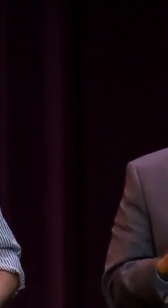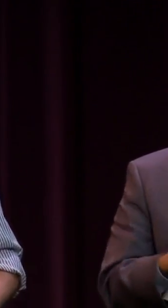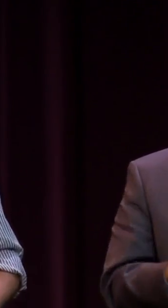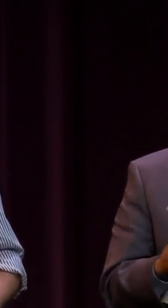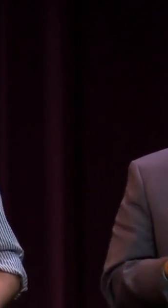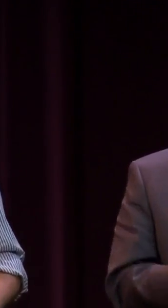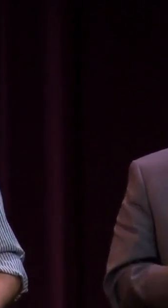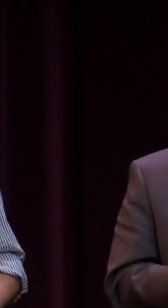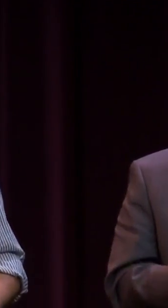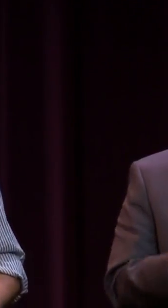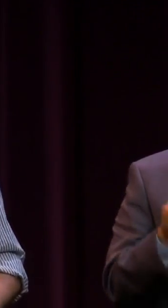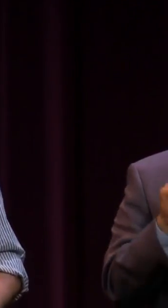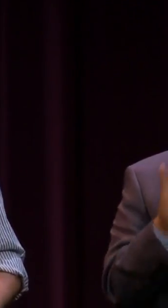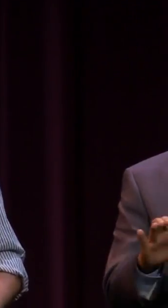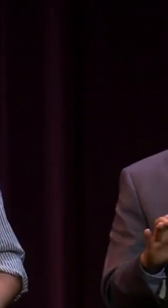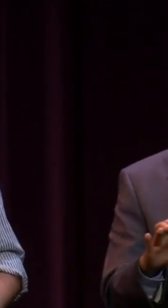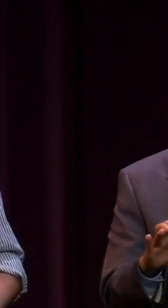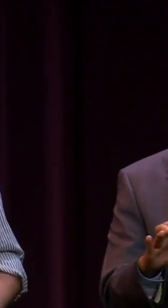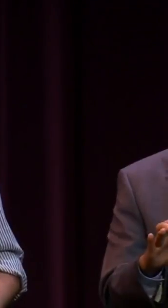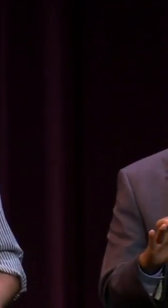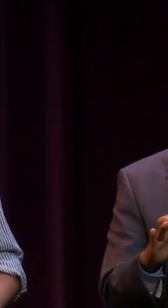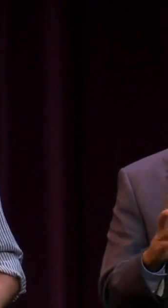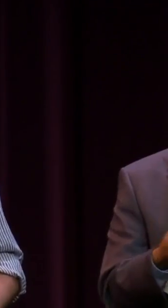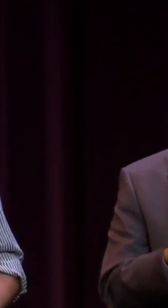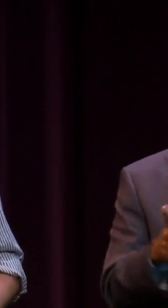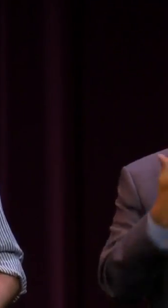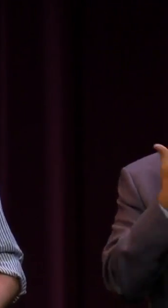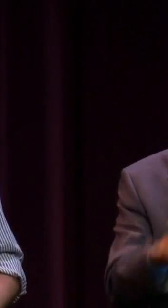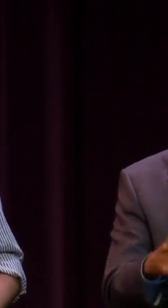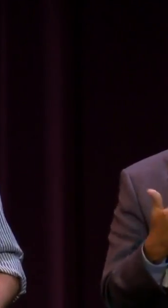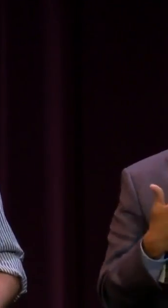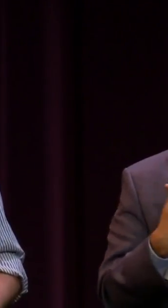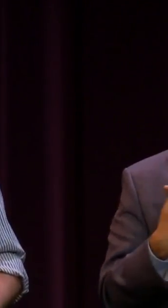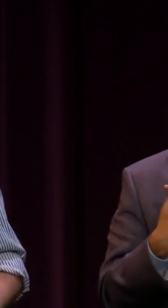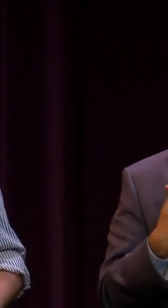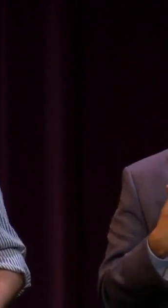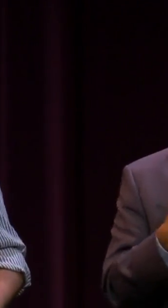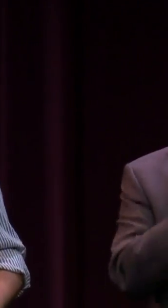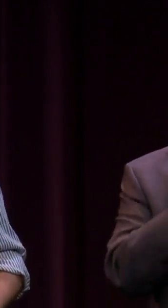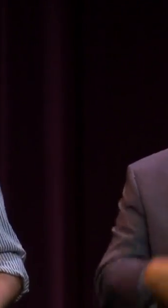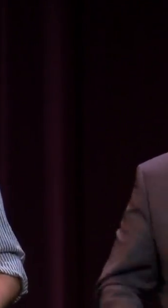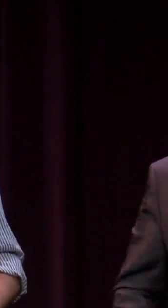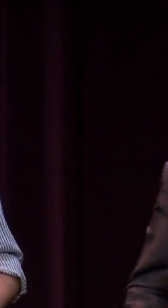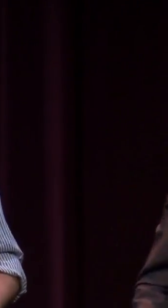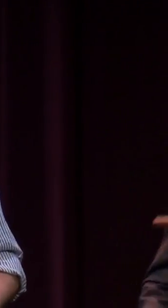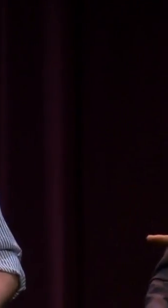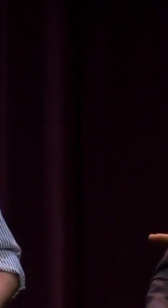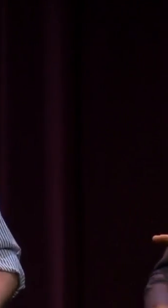IN D.C., WE ARE VERY FORTUNATE TO HAVE THE MAYOR WHO WILL BE